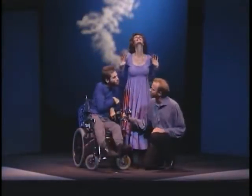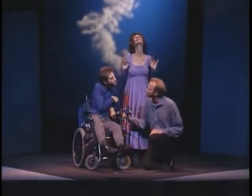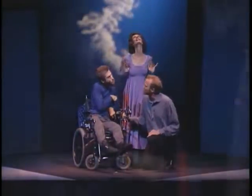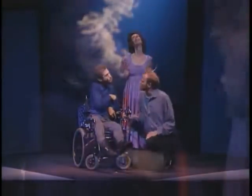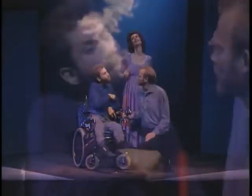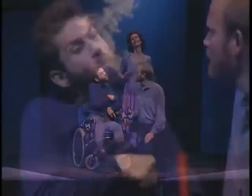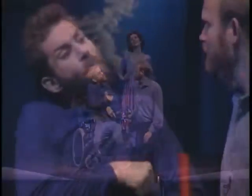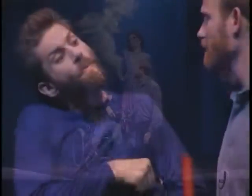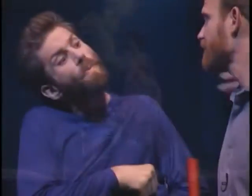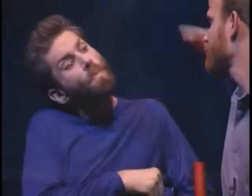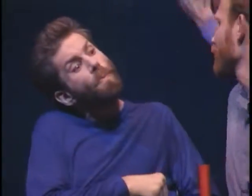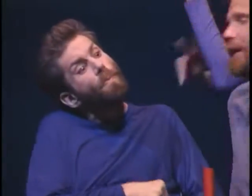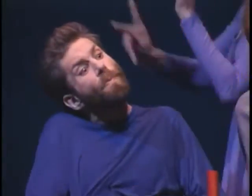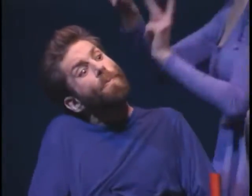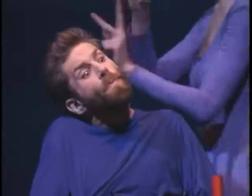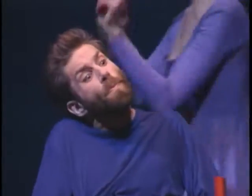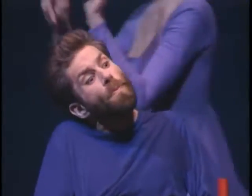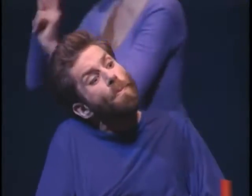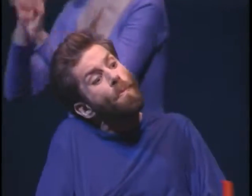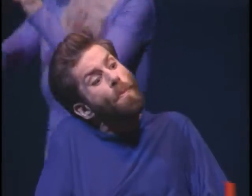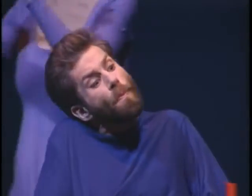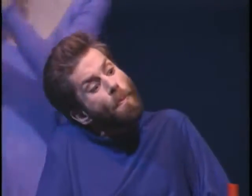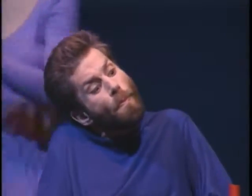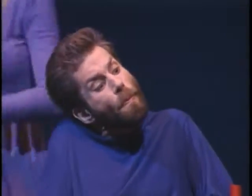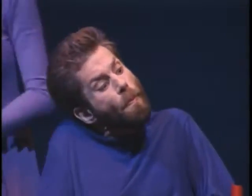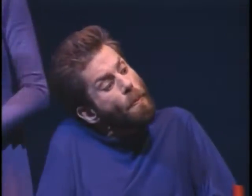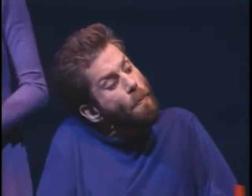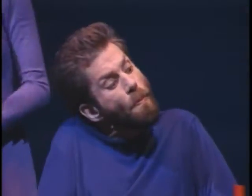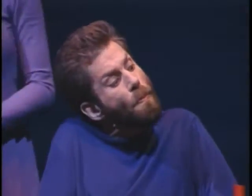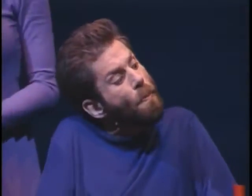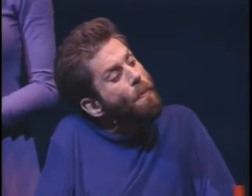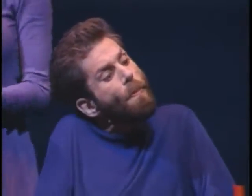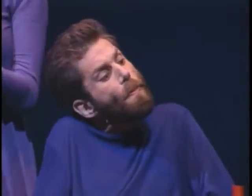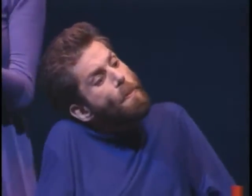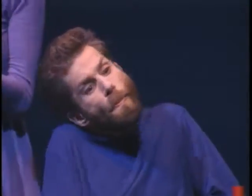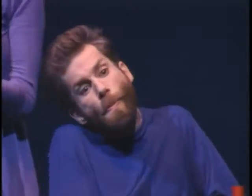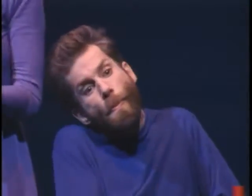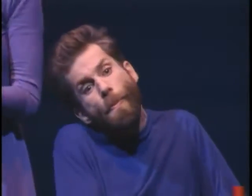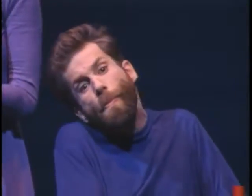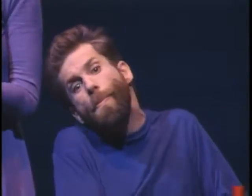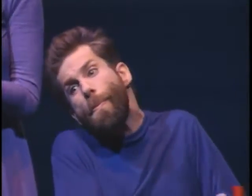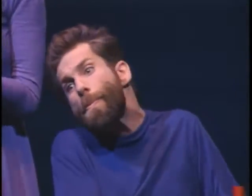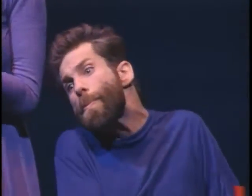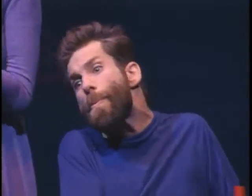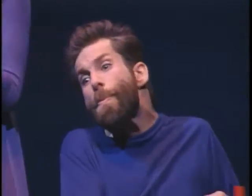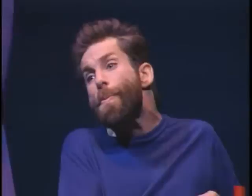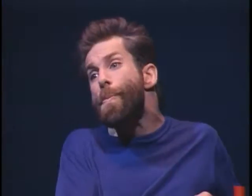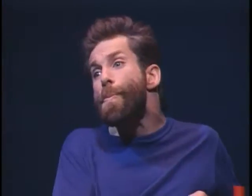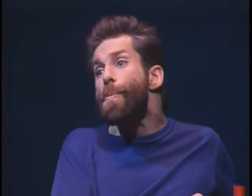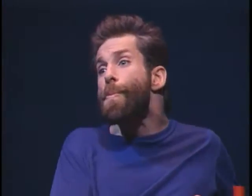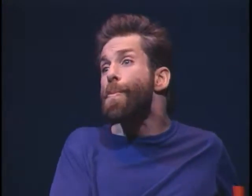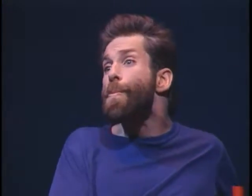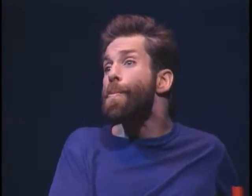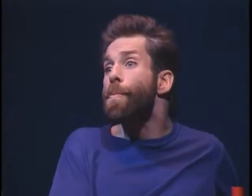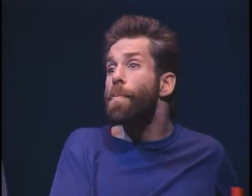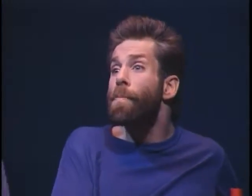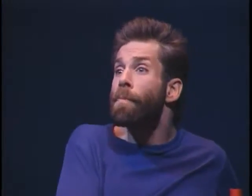some people when they look at me they see only a winter or an awesome - view